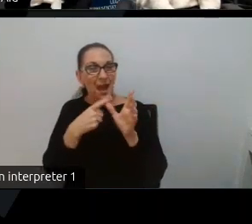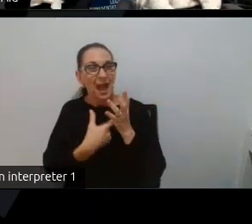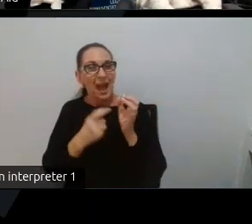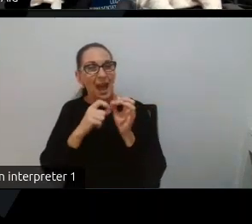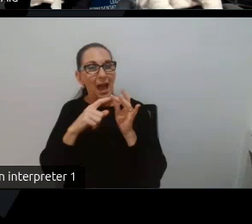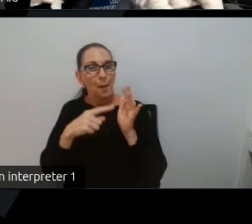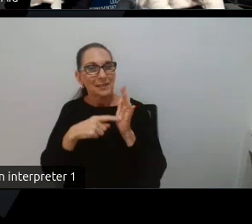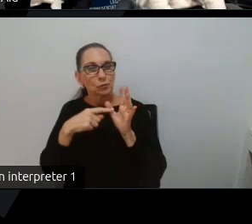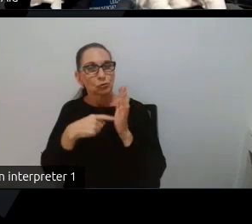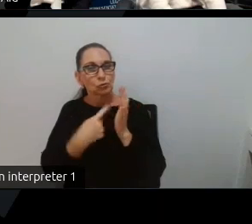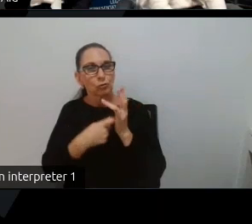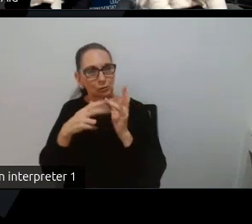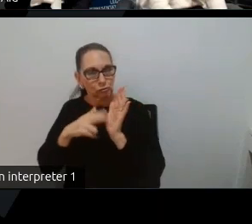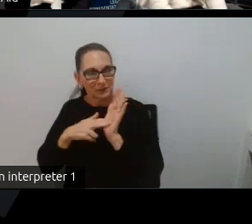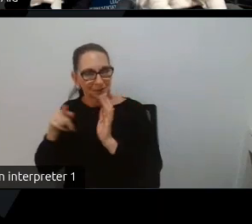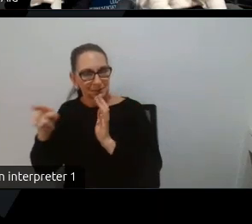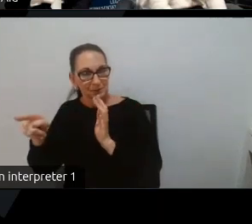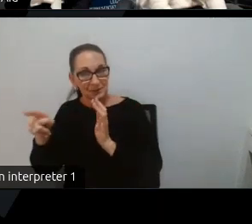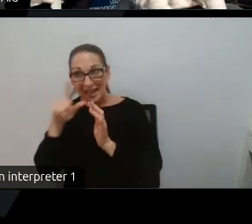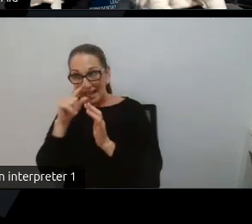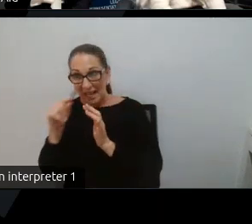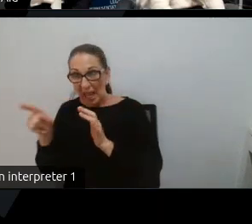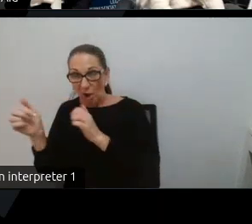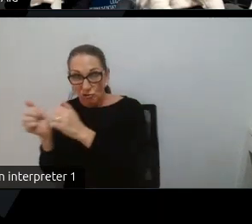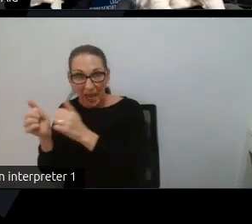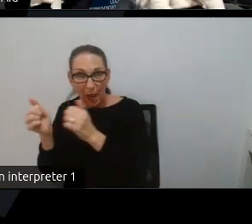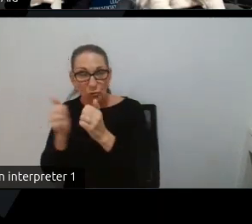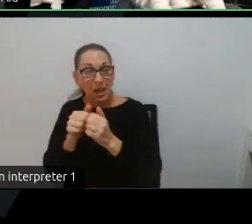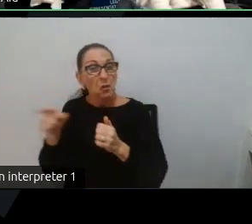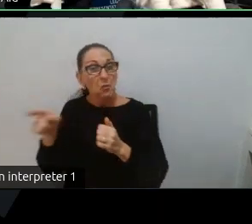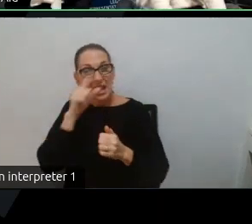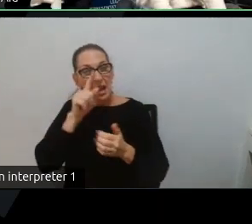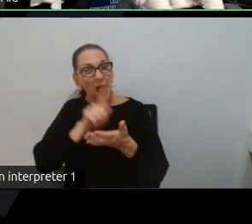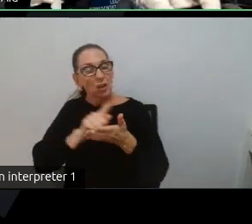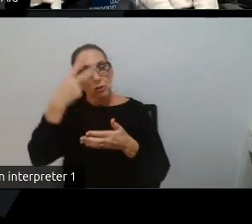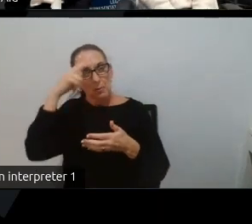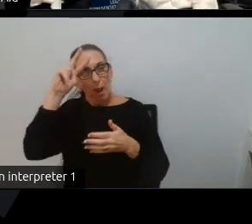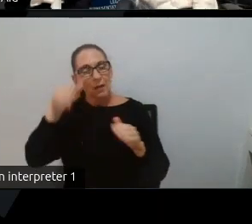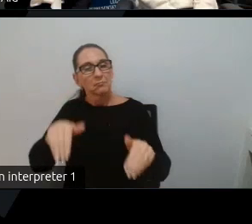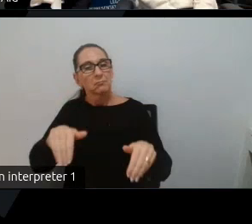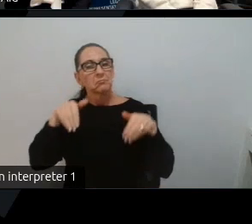can remove their consent at any time and withdraw from the process. We work with a panel of over